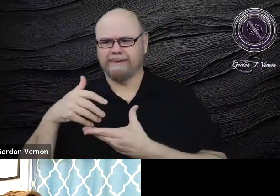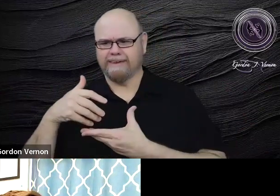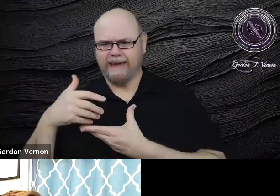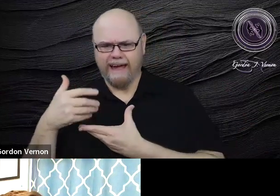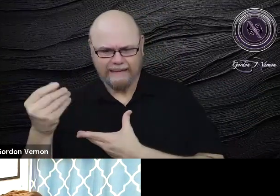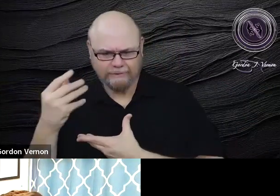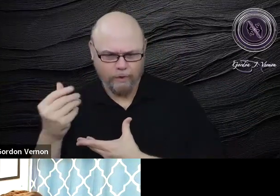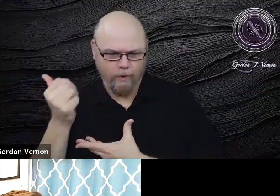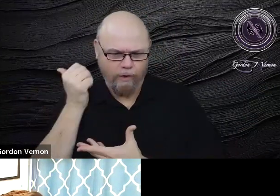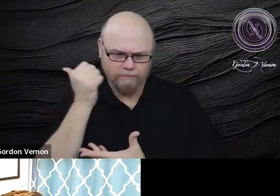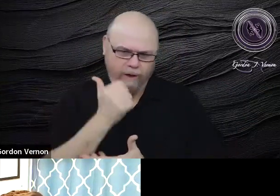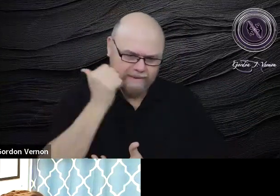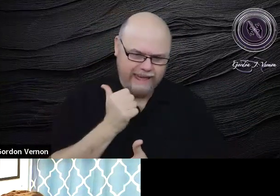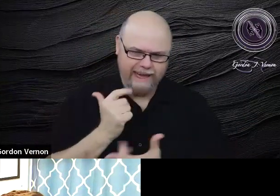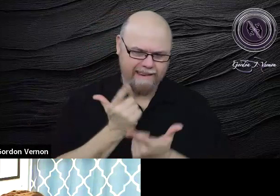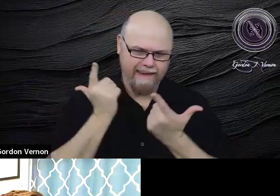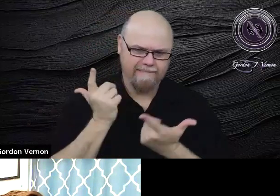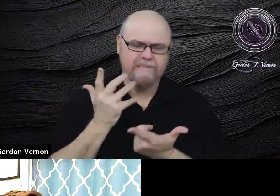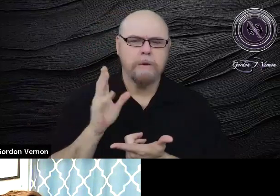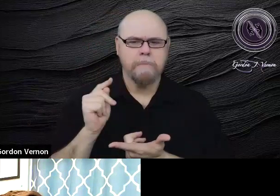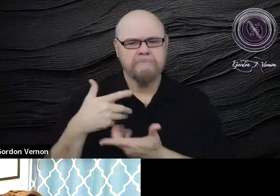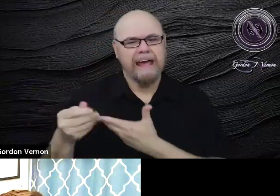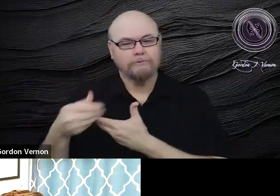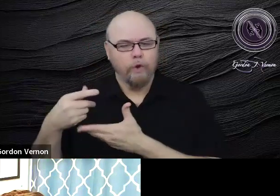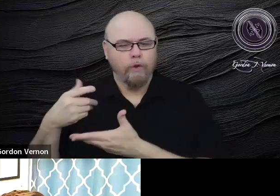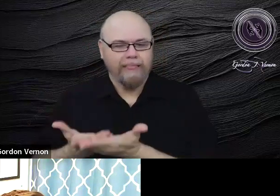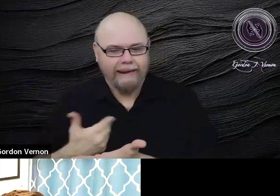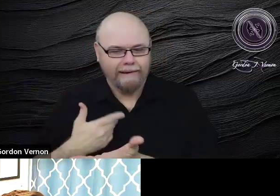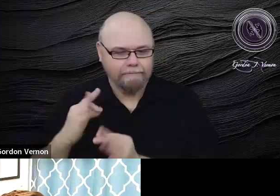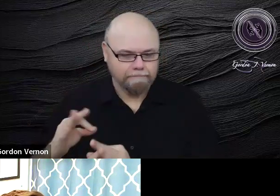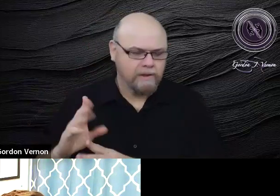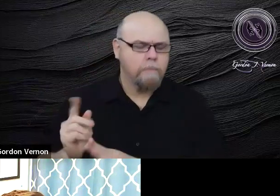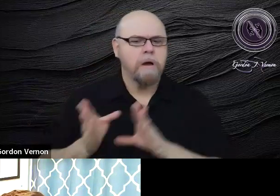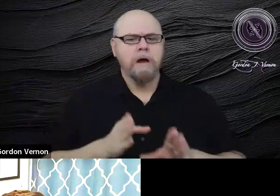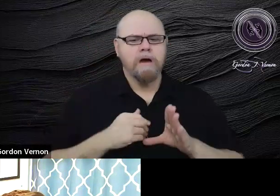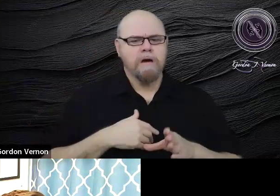And as the title says, there are 10 simple rules to study distractor suppression, we think.